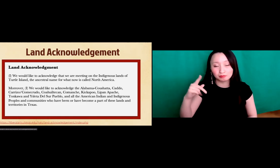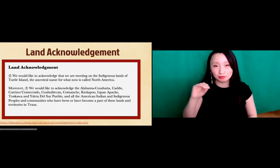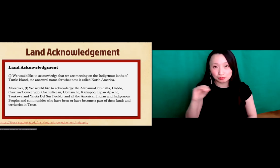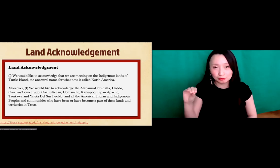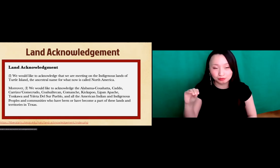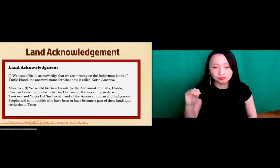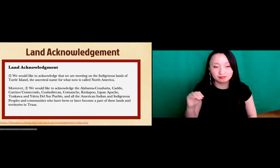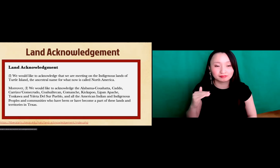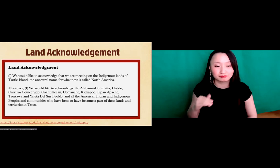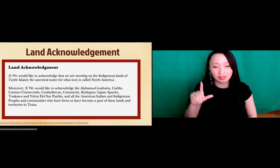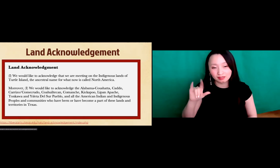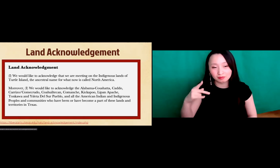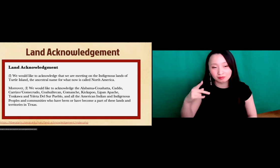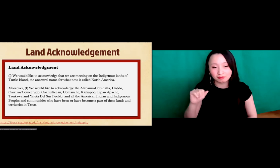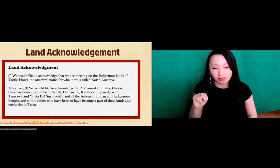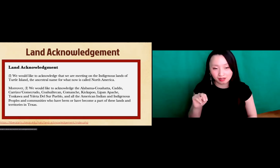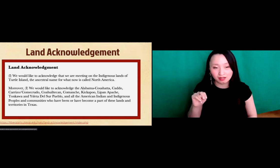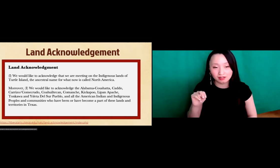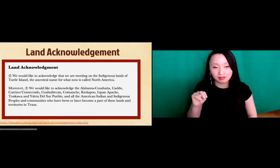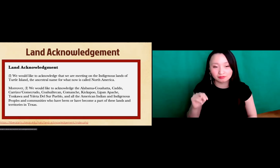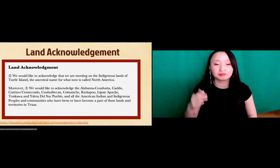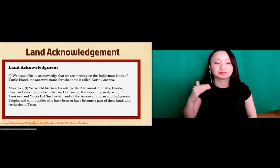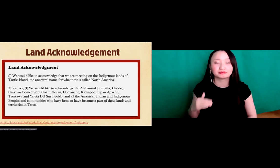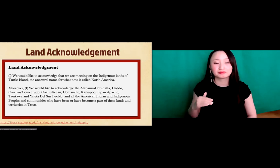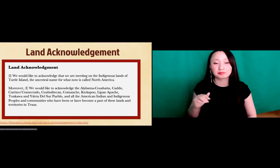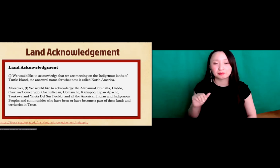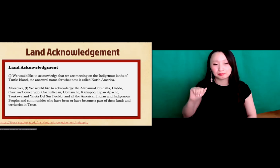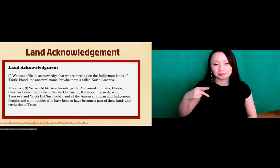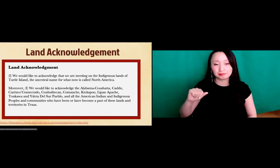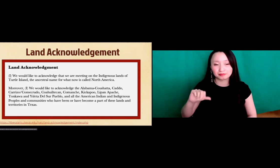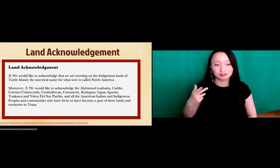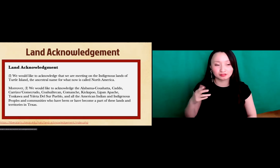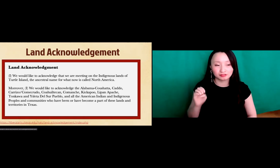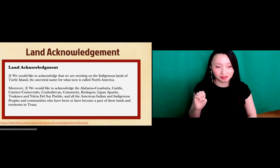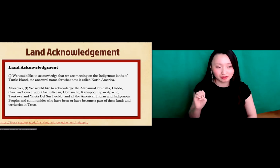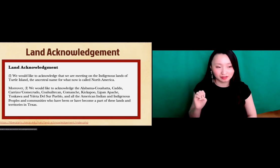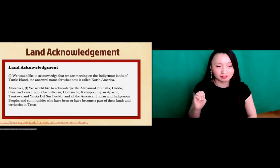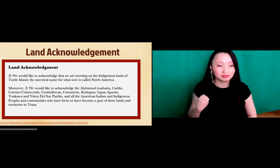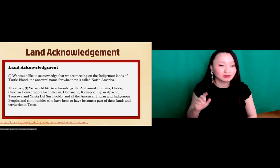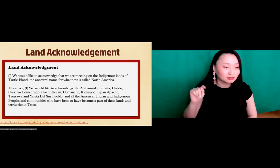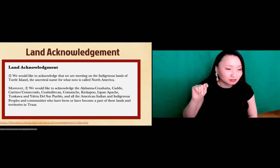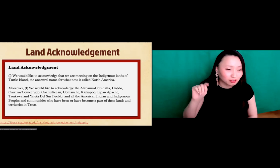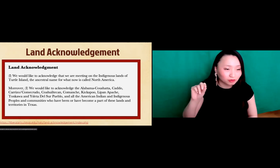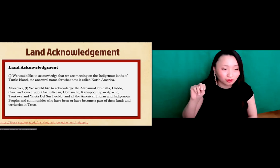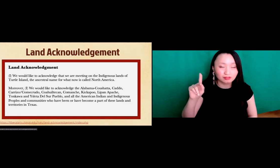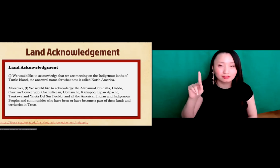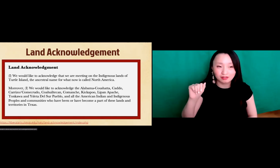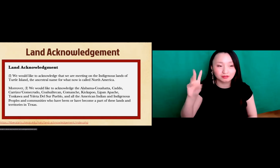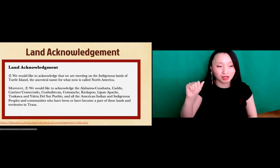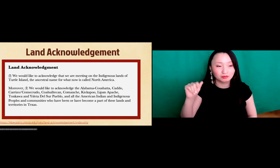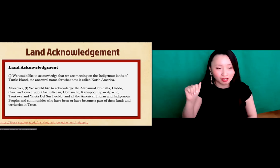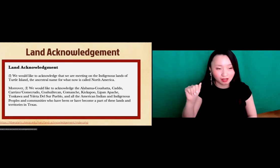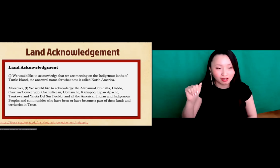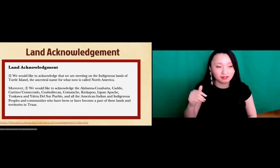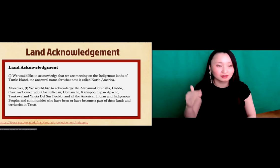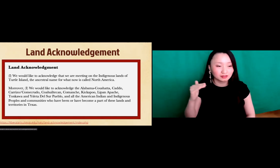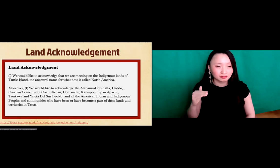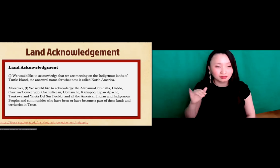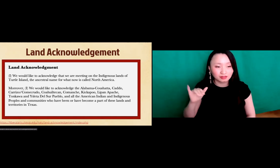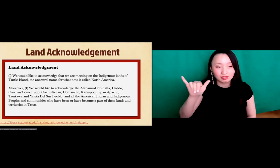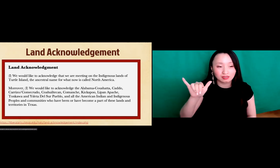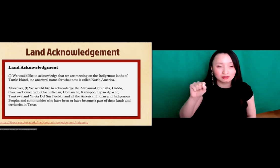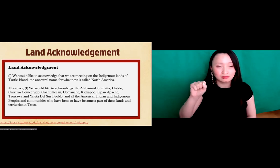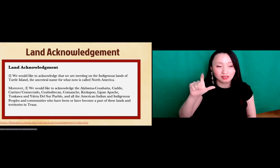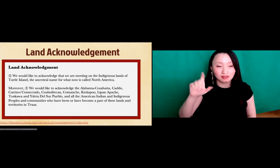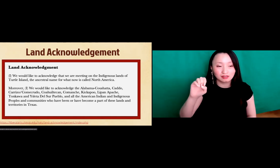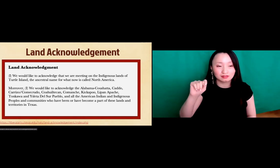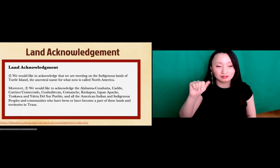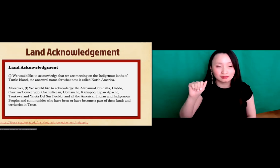The Kickapoo. The Liptan Apache. The Tonkawa.